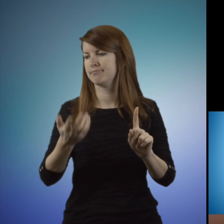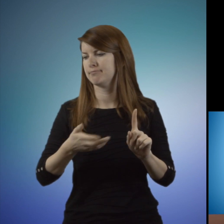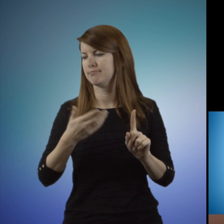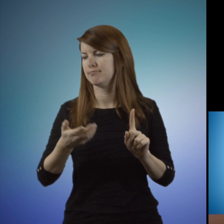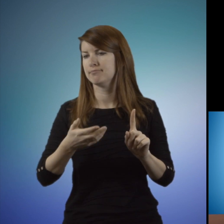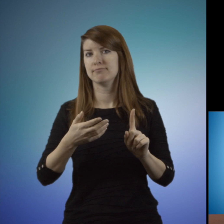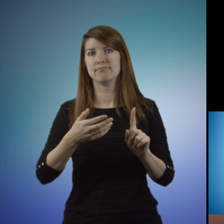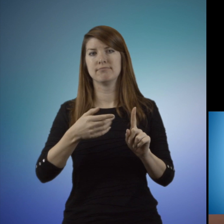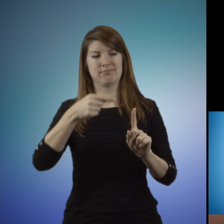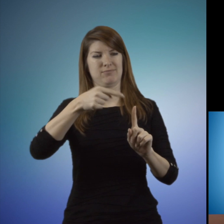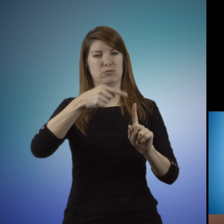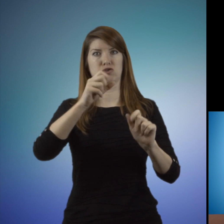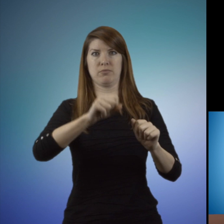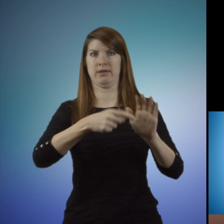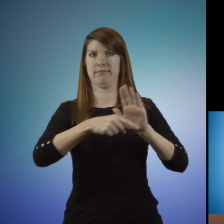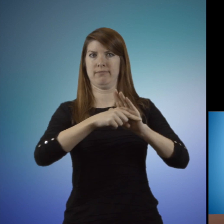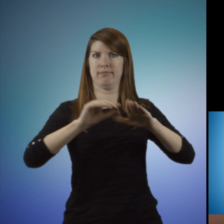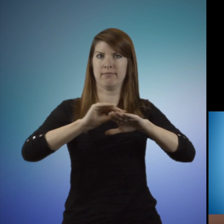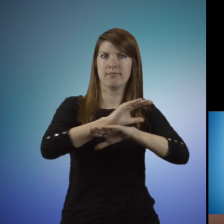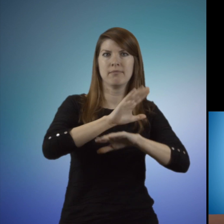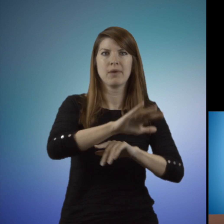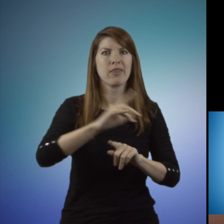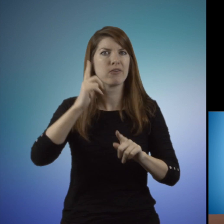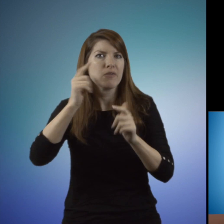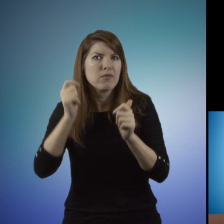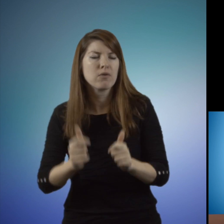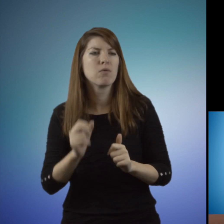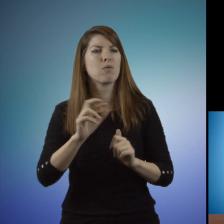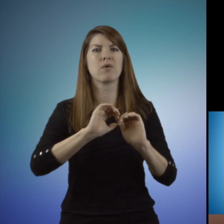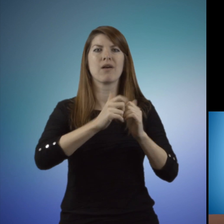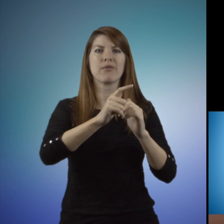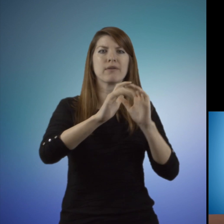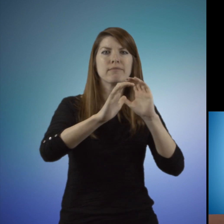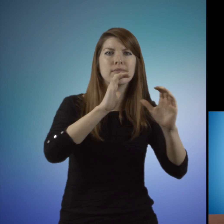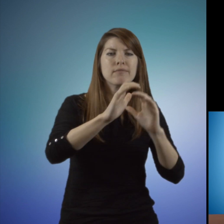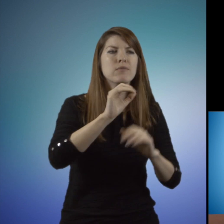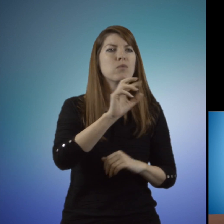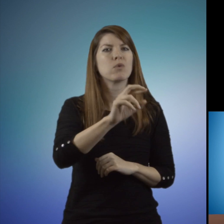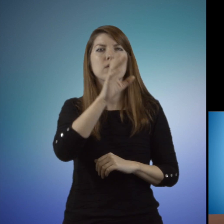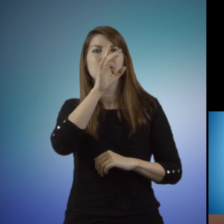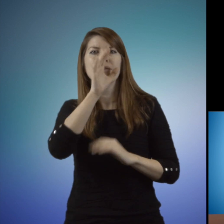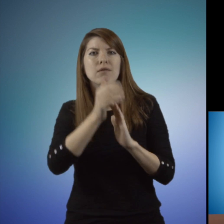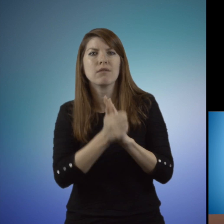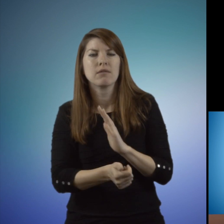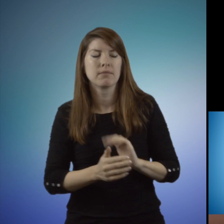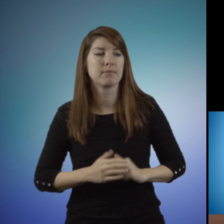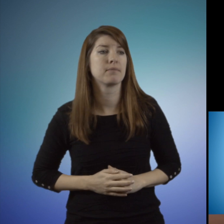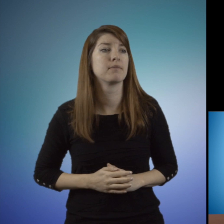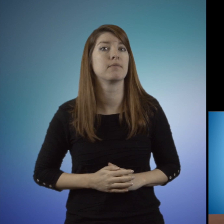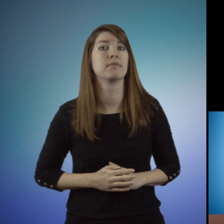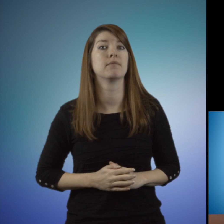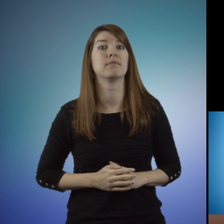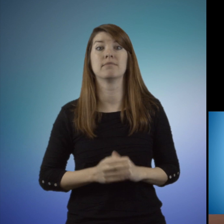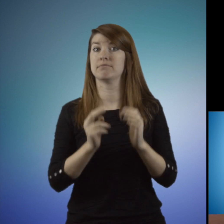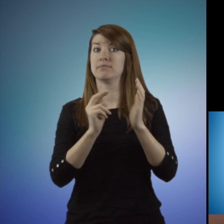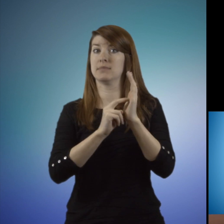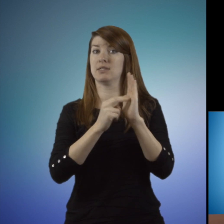or how your child communicates or their speaking skills. So, as a result, we want to make sure that tests are administered in your child's native language